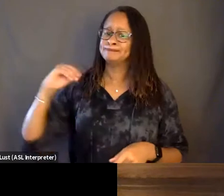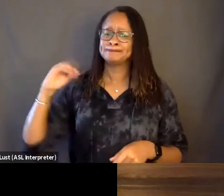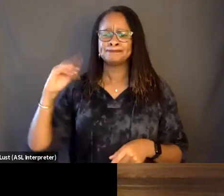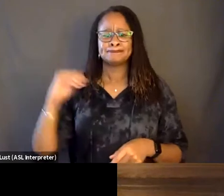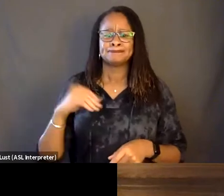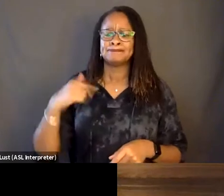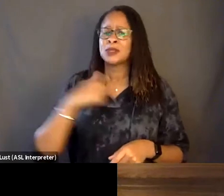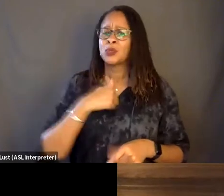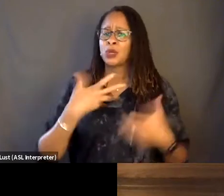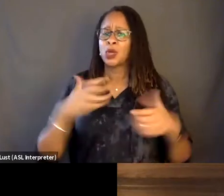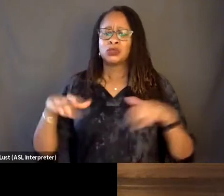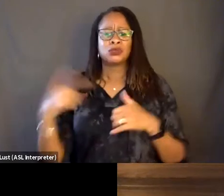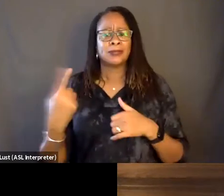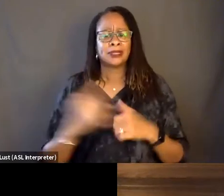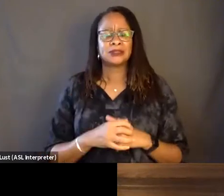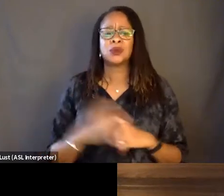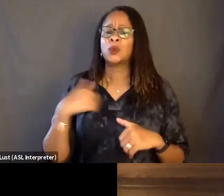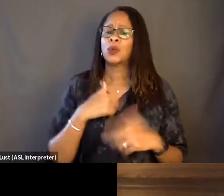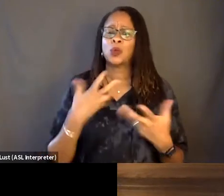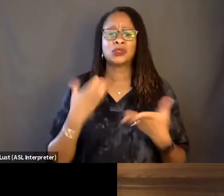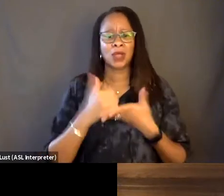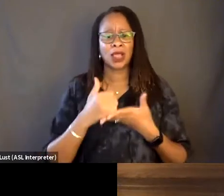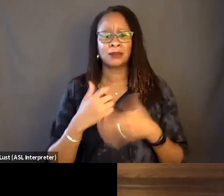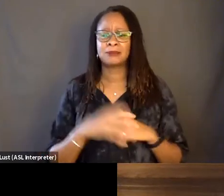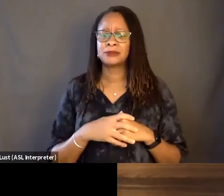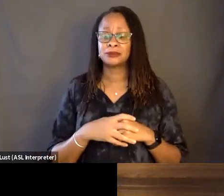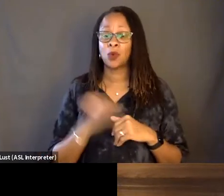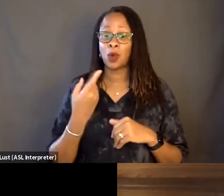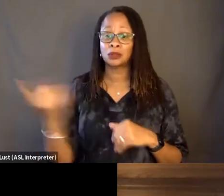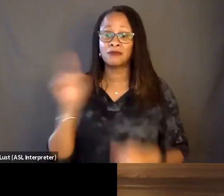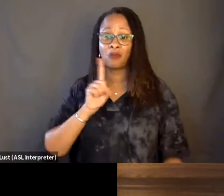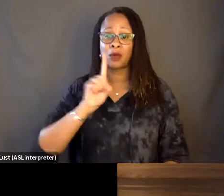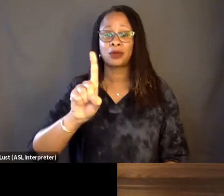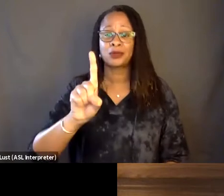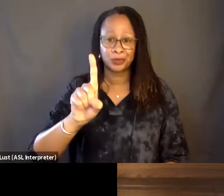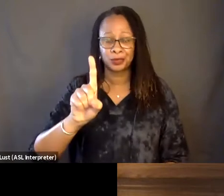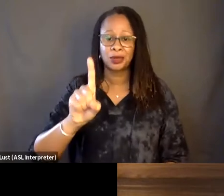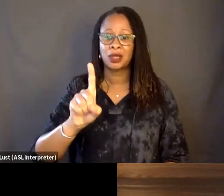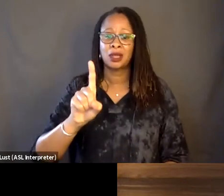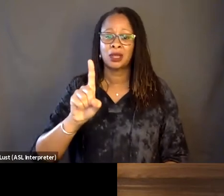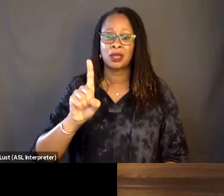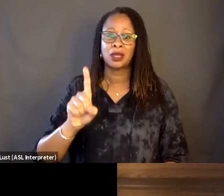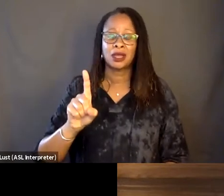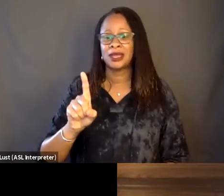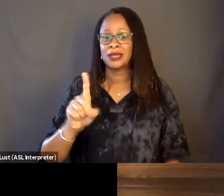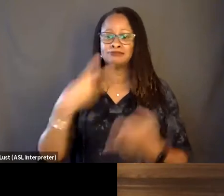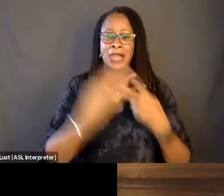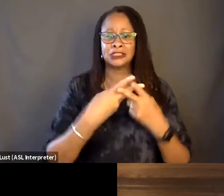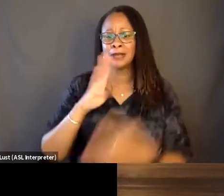we want to do something, or to come forward and-- BLM and other movements.